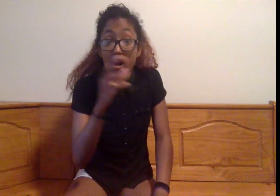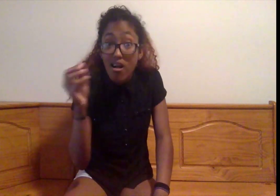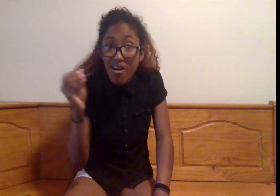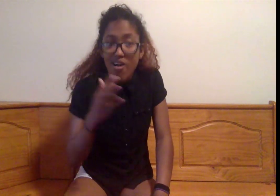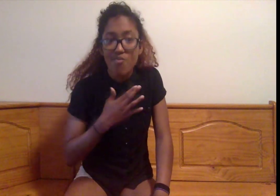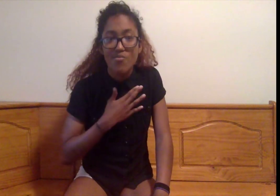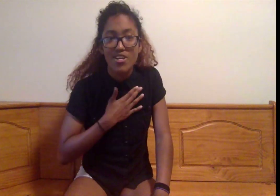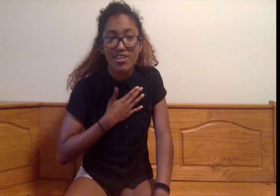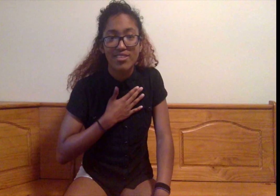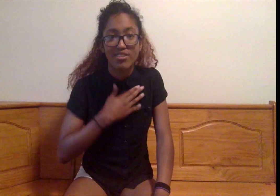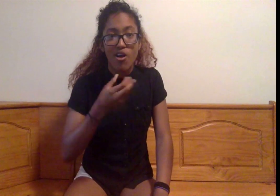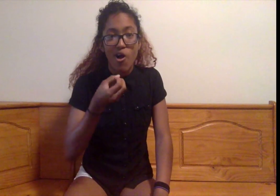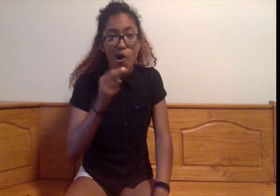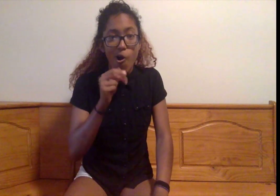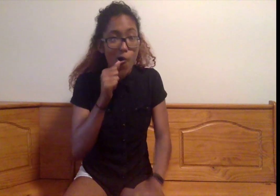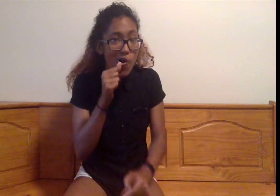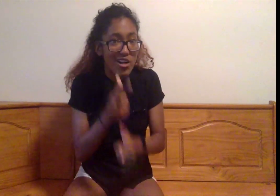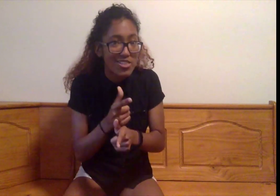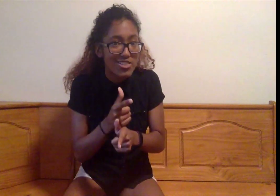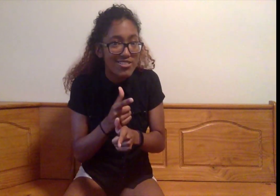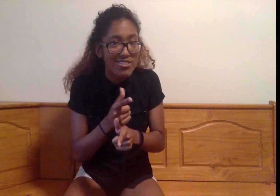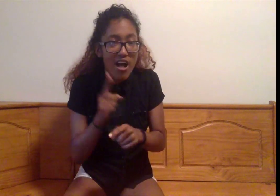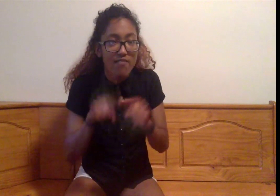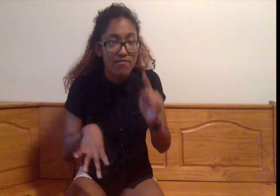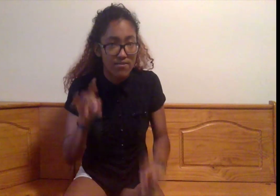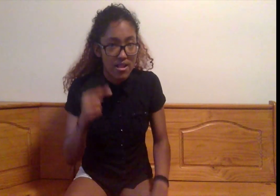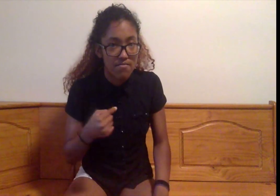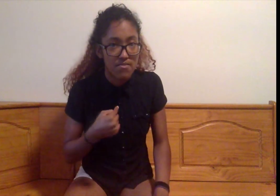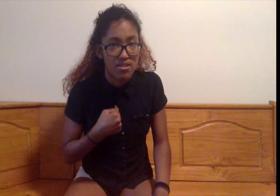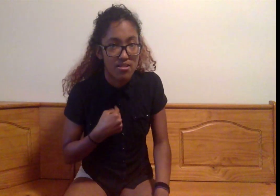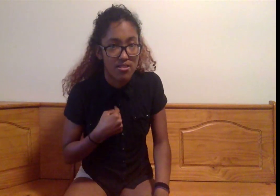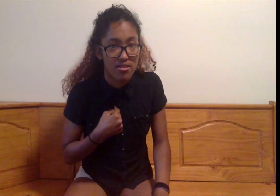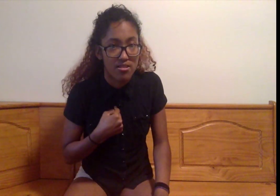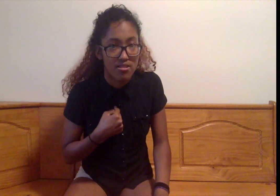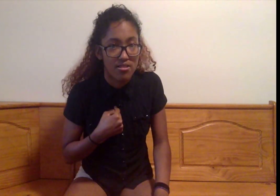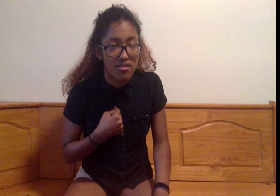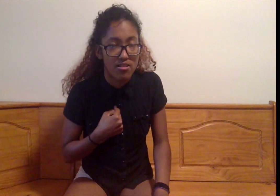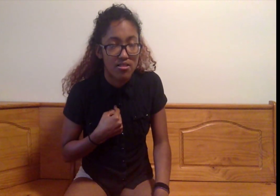and my own sister could not find me.